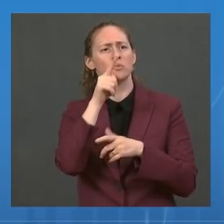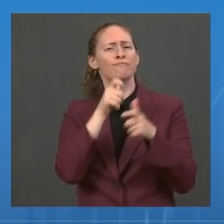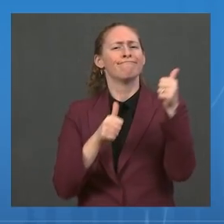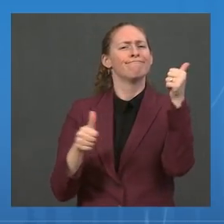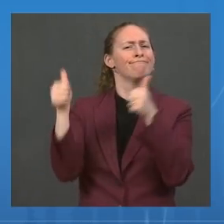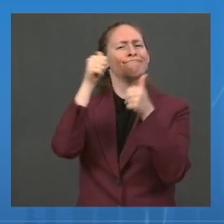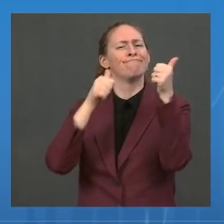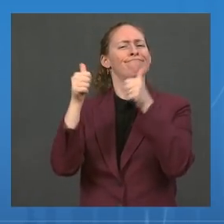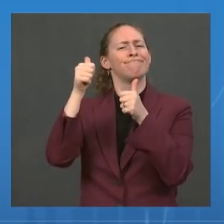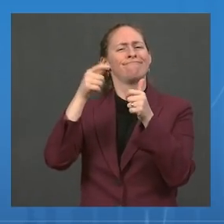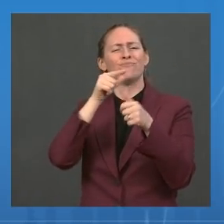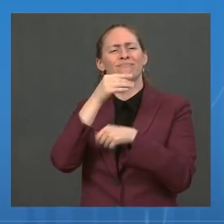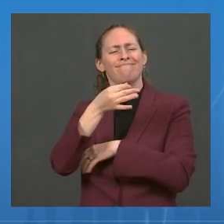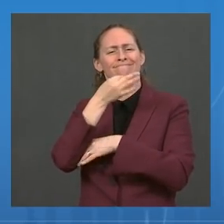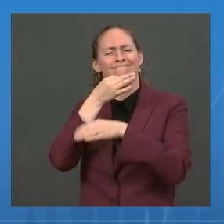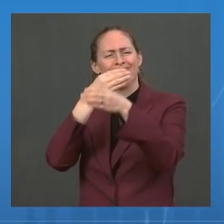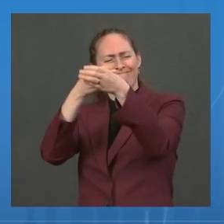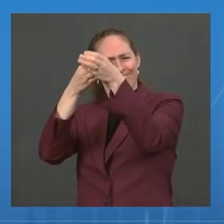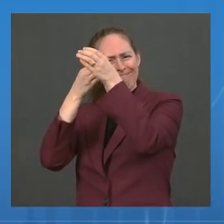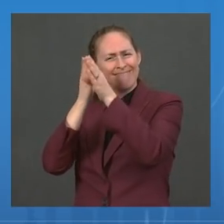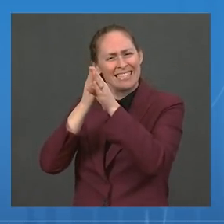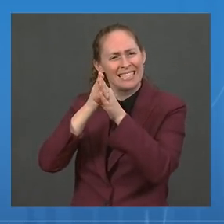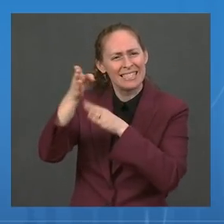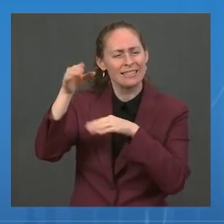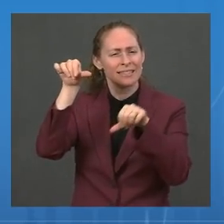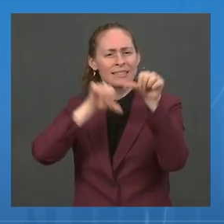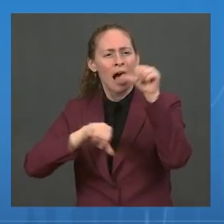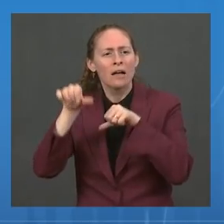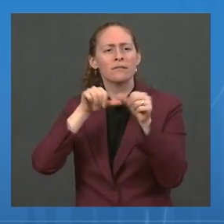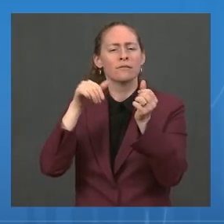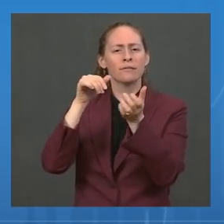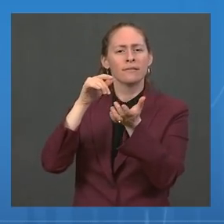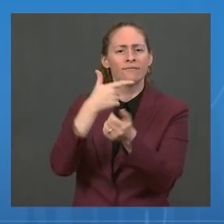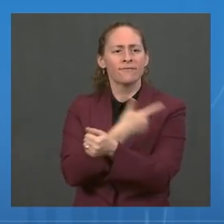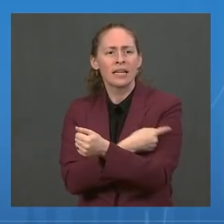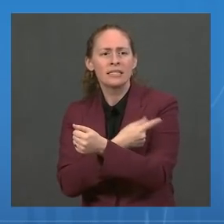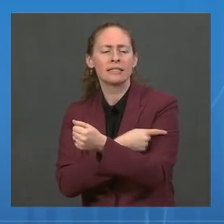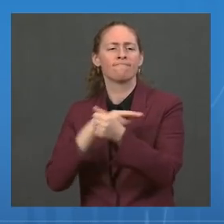And the data and Advisory Committee proceedings are public for maximum transparency.